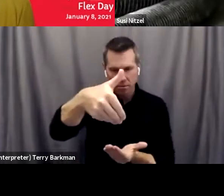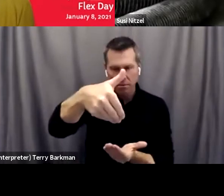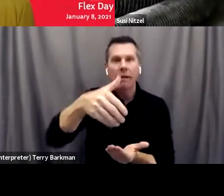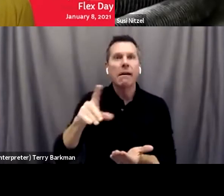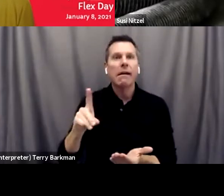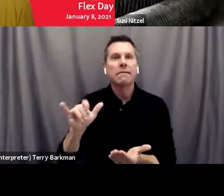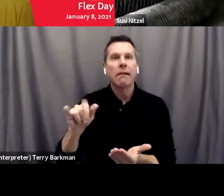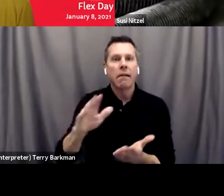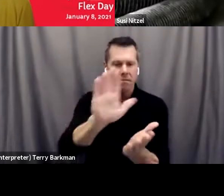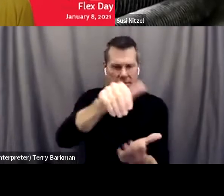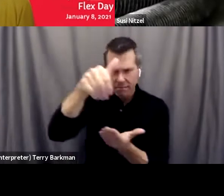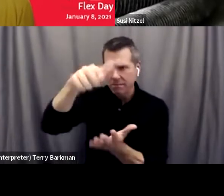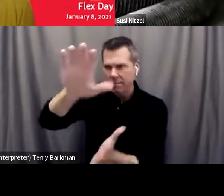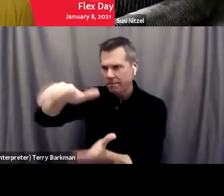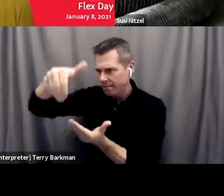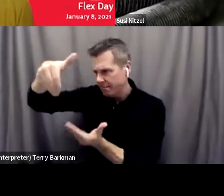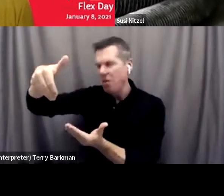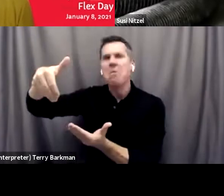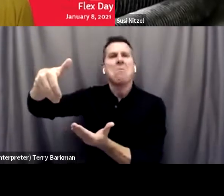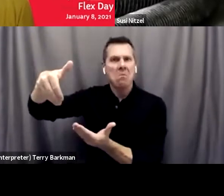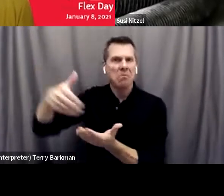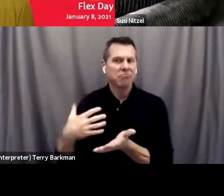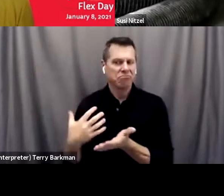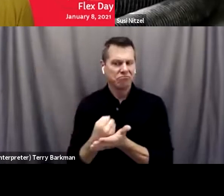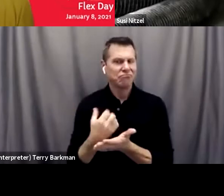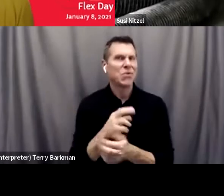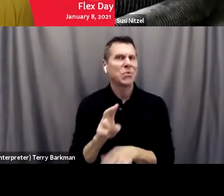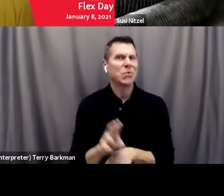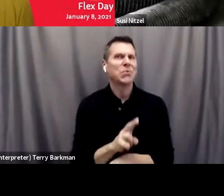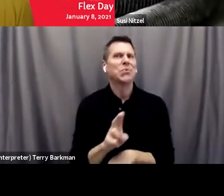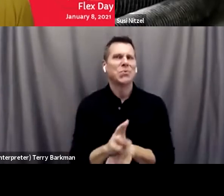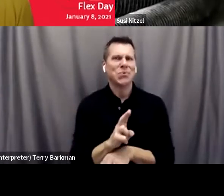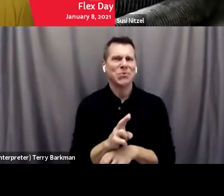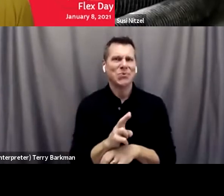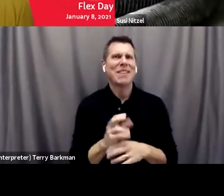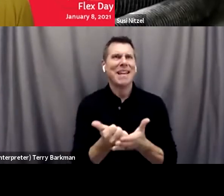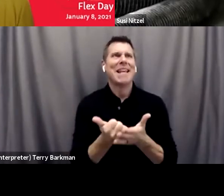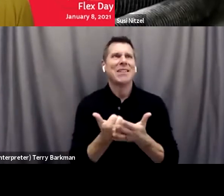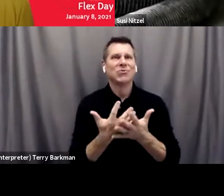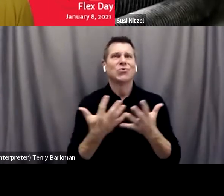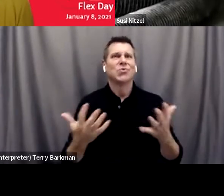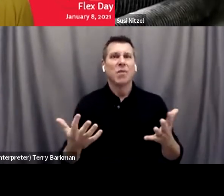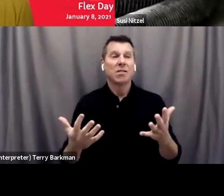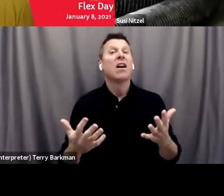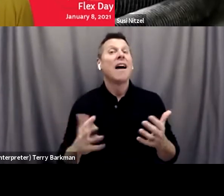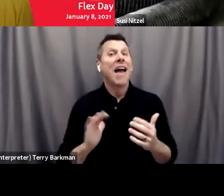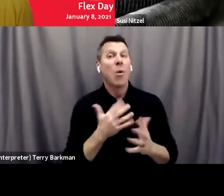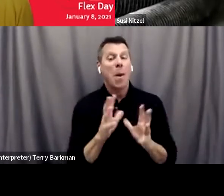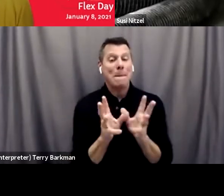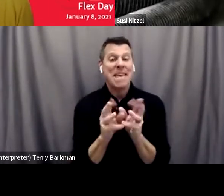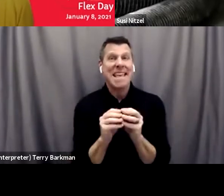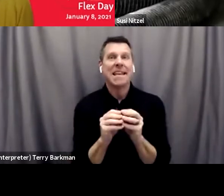that quite frequently. I mean, it's what we do, it's the drive that we do in all of the meetings that we are a hold for our pathway,